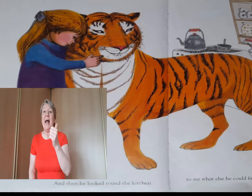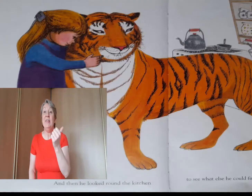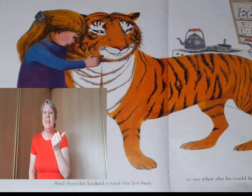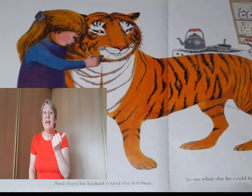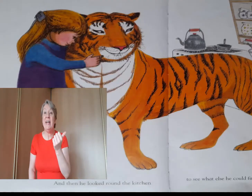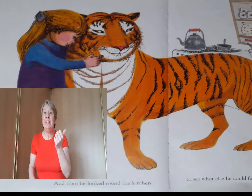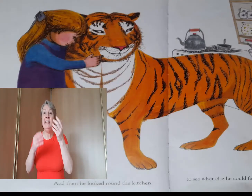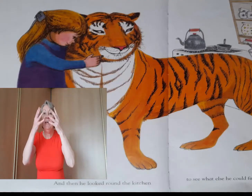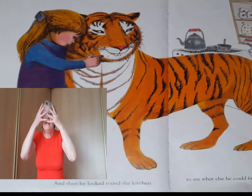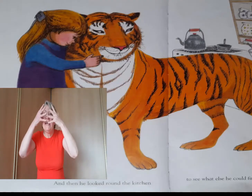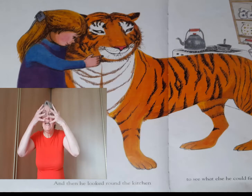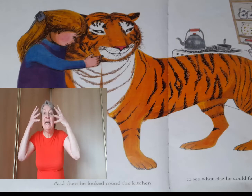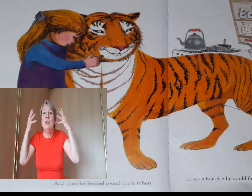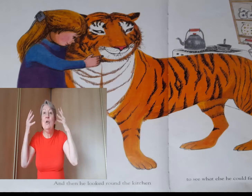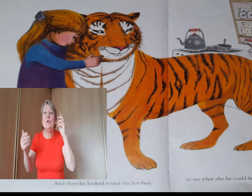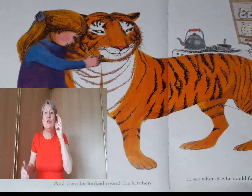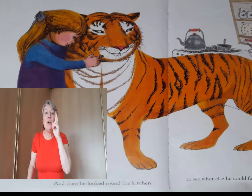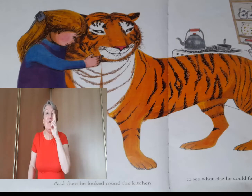and then he looked around